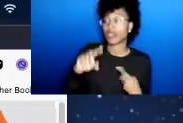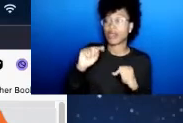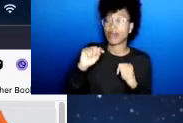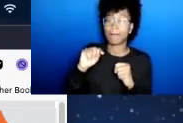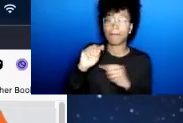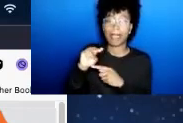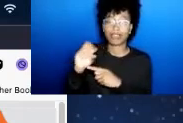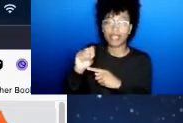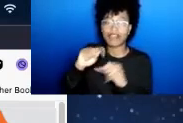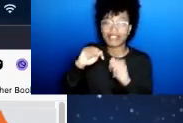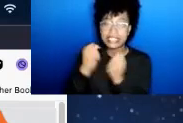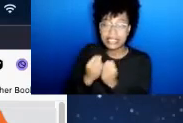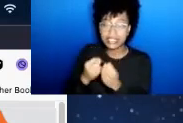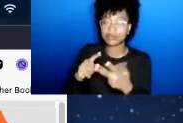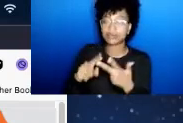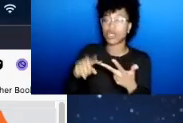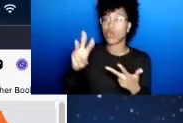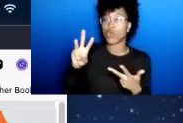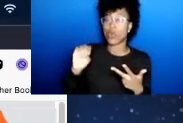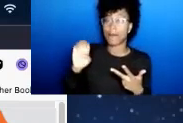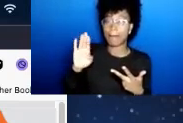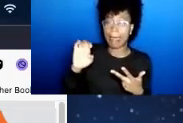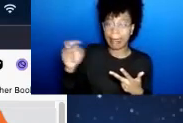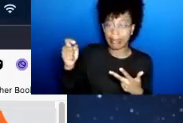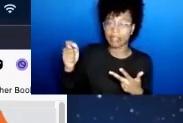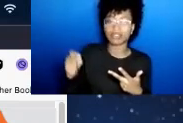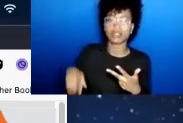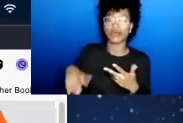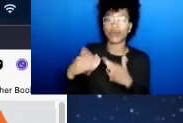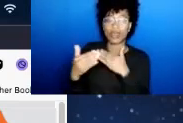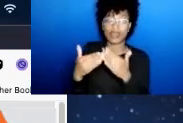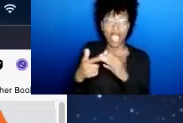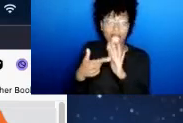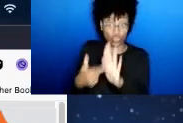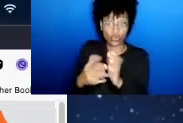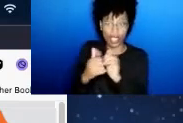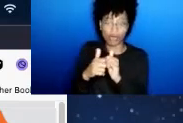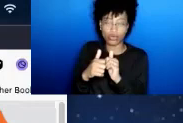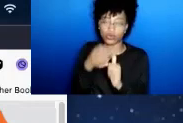06:33:41 I will show you all how to do this in the second part of my presentation.